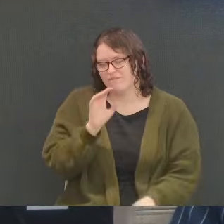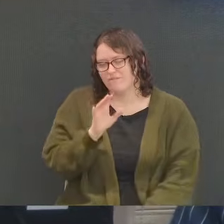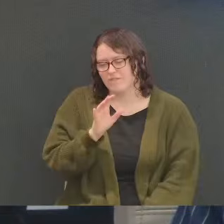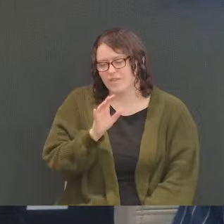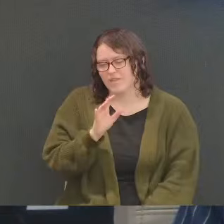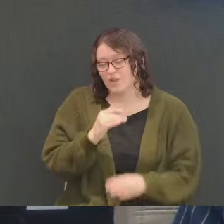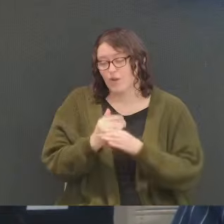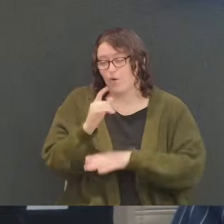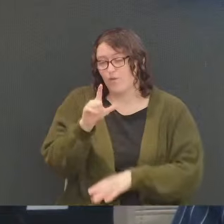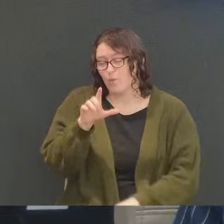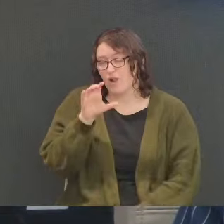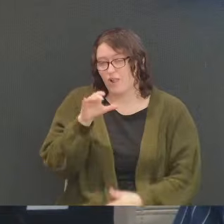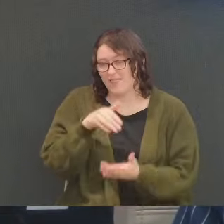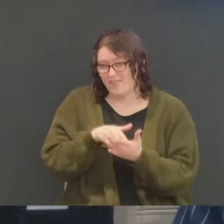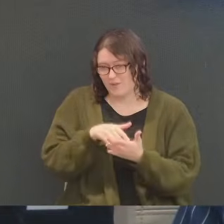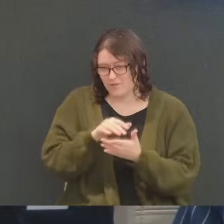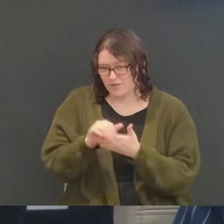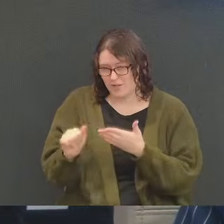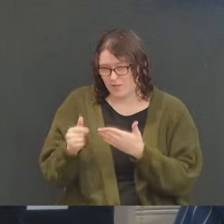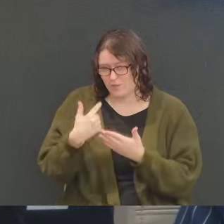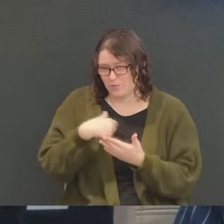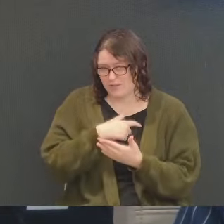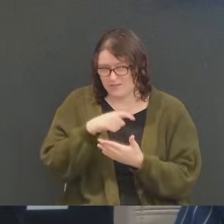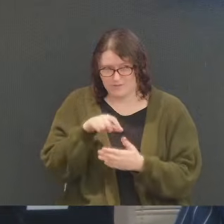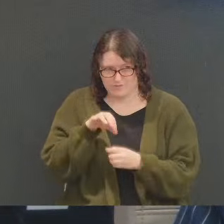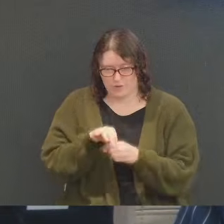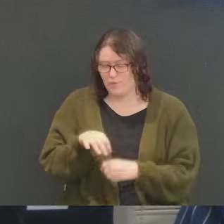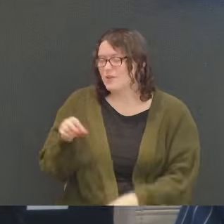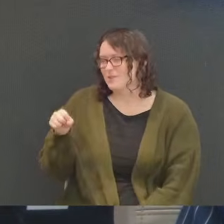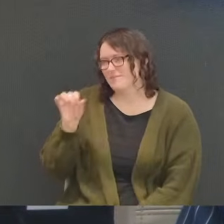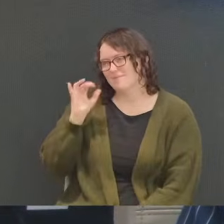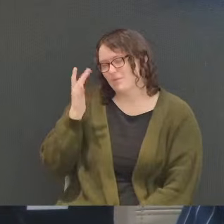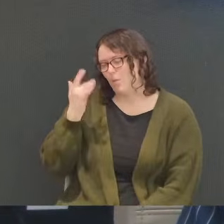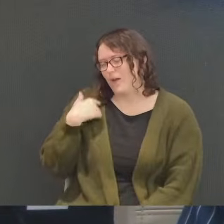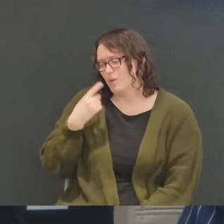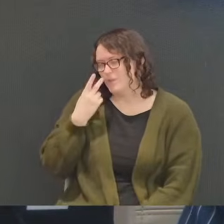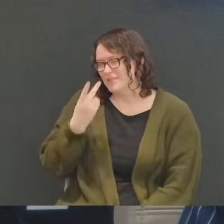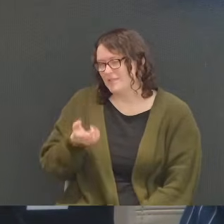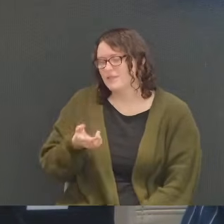100,000, then we have to Yes. That's that's why it comes to you. Yes. Okay. Yeah. I would like to